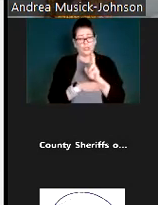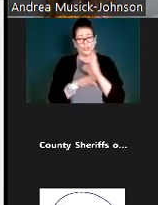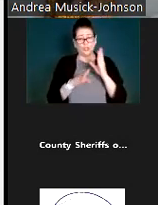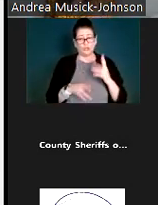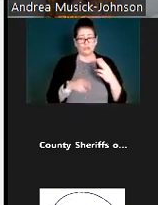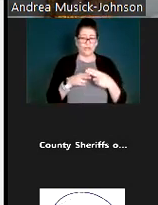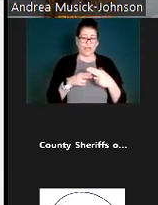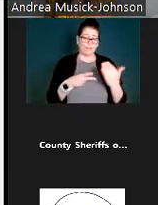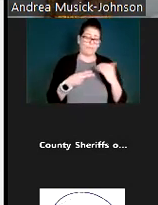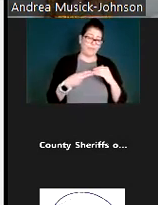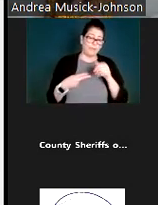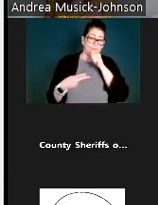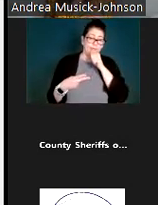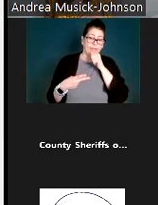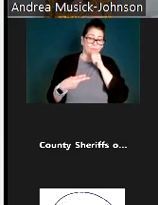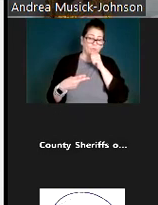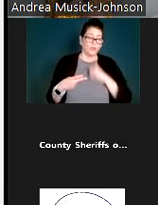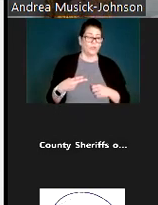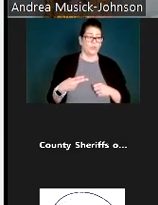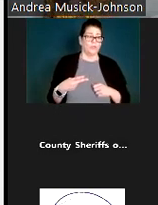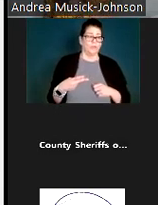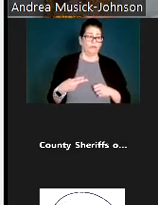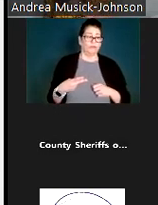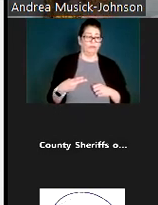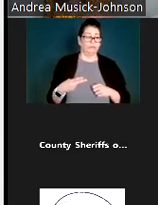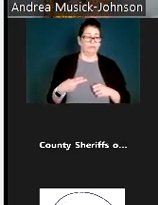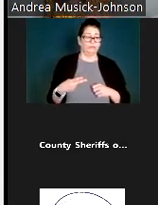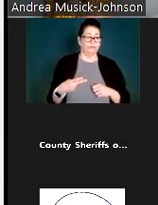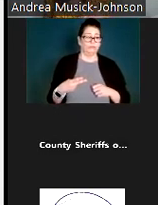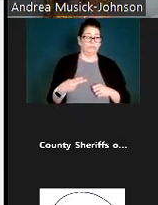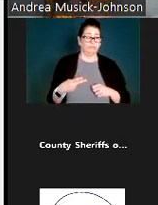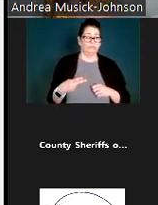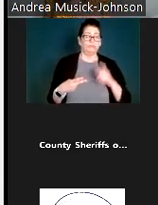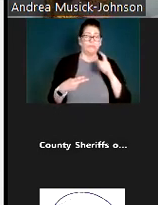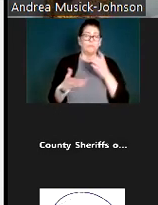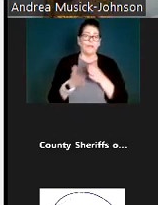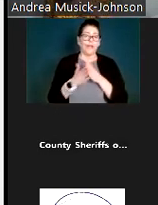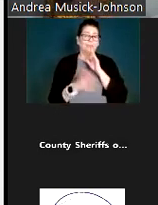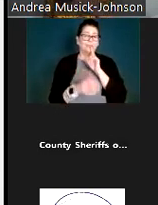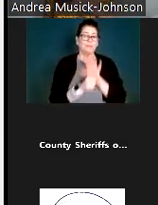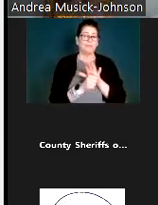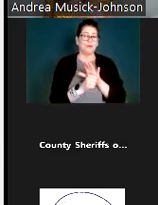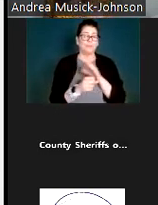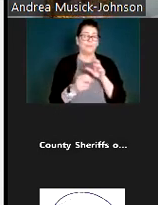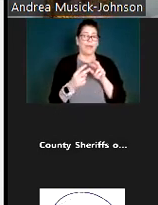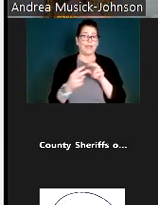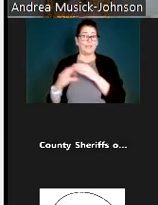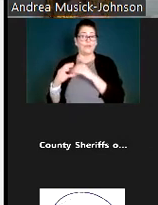a password, and then it's gonna ask me to verify with either my email, or a telephone number.